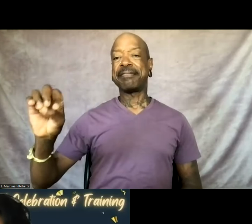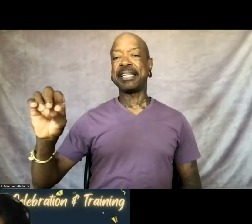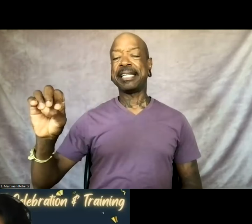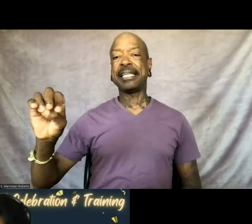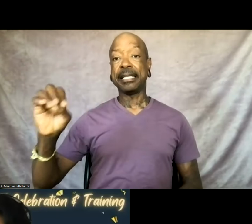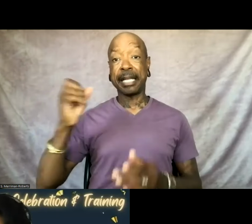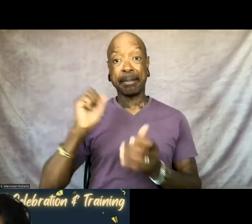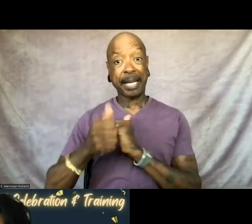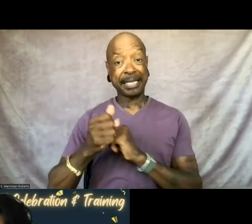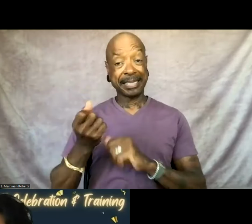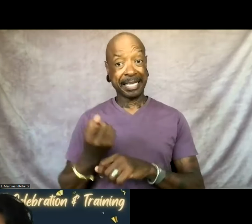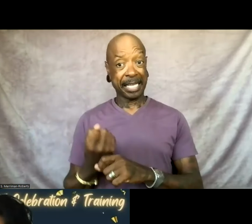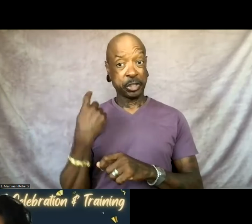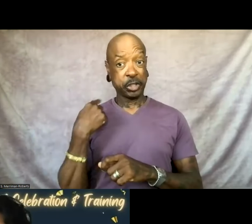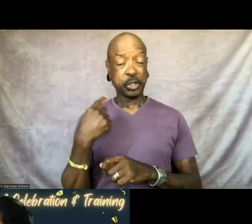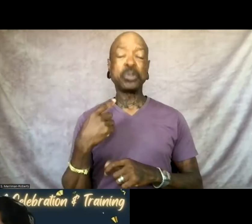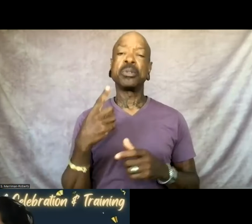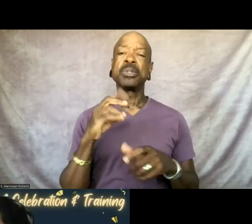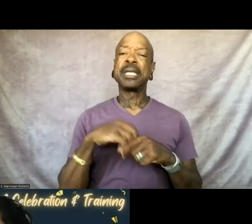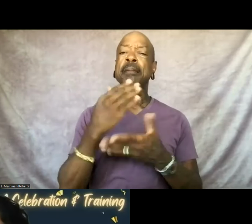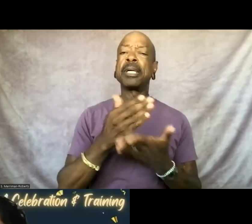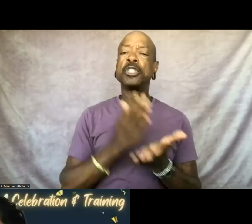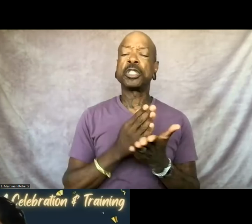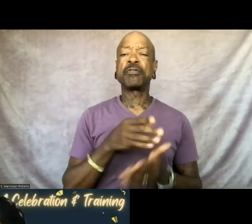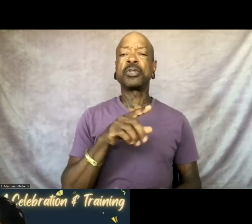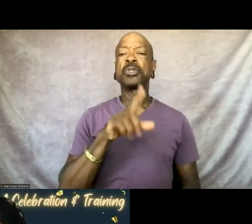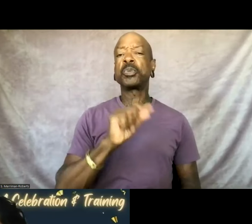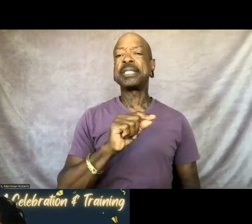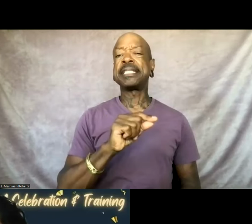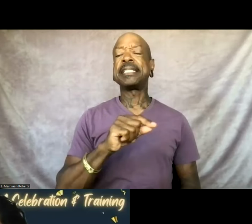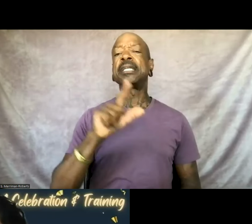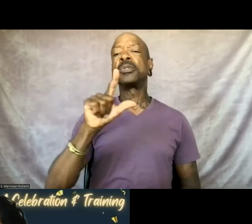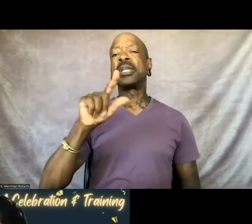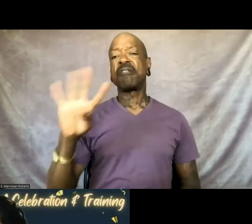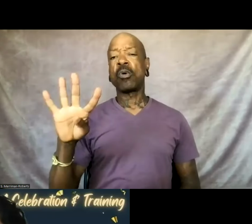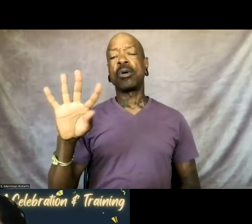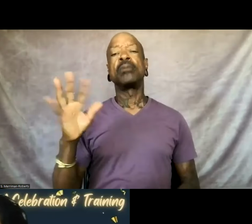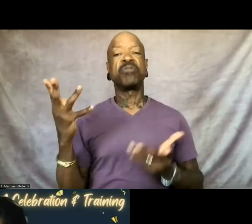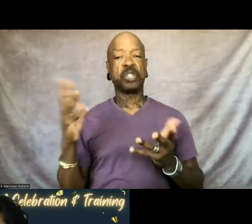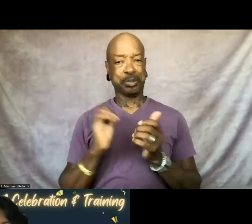Cal programs. AB470 was the bill that was passed last year